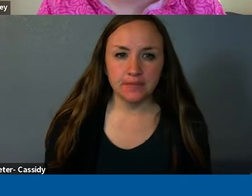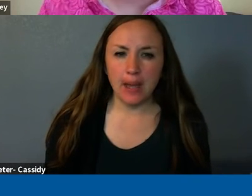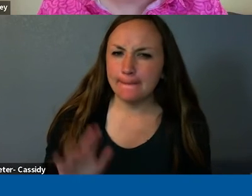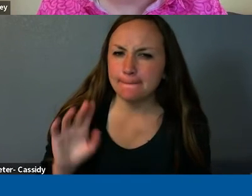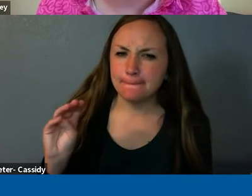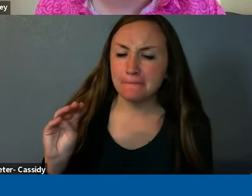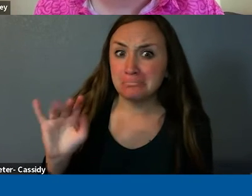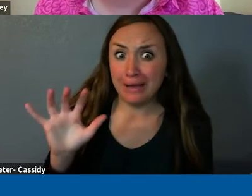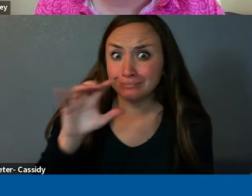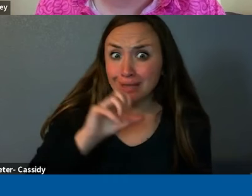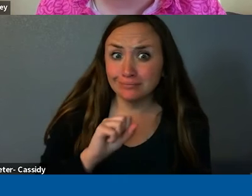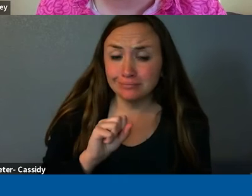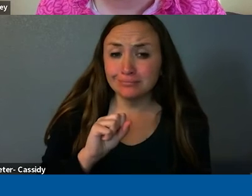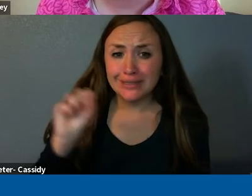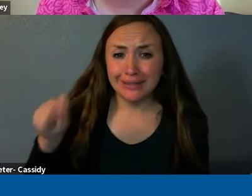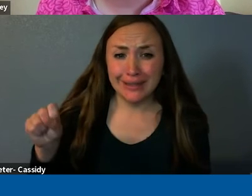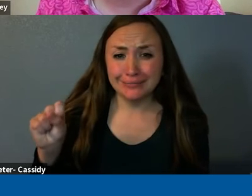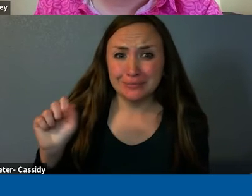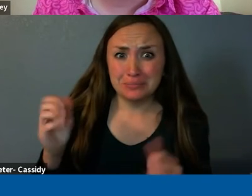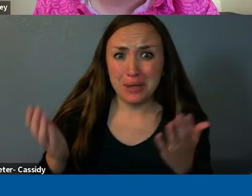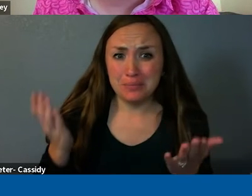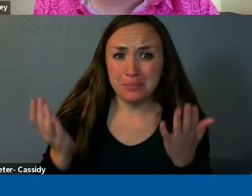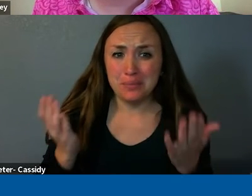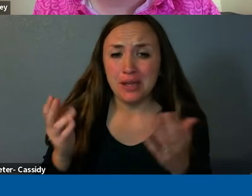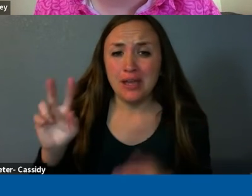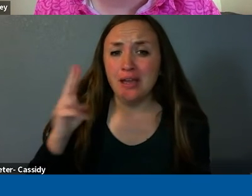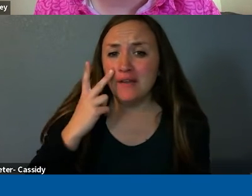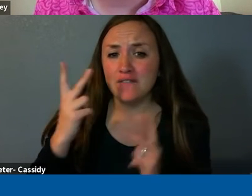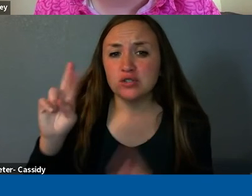Probably. So visual reverberation, so like,